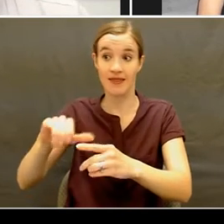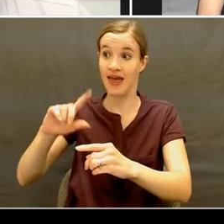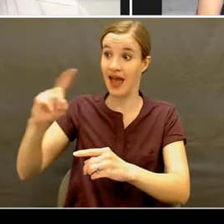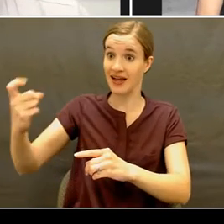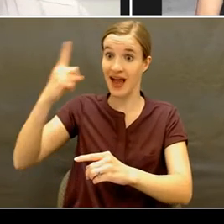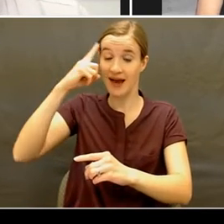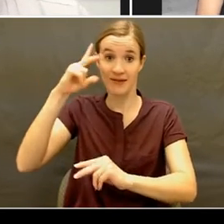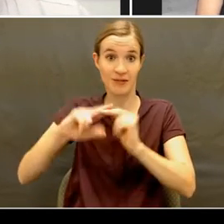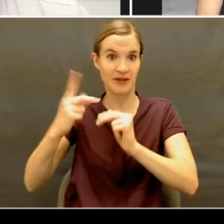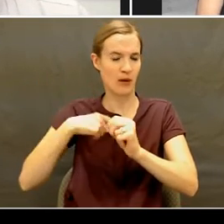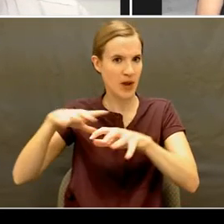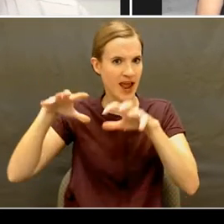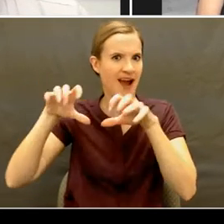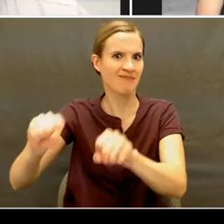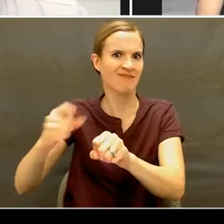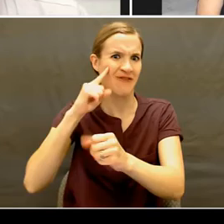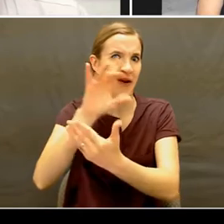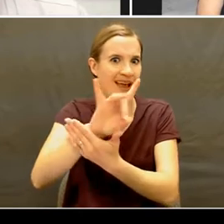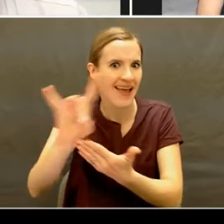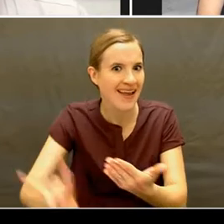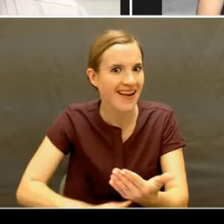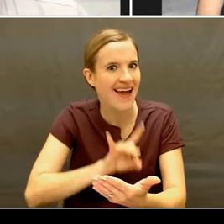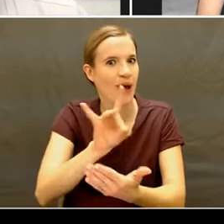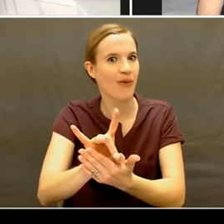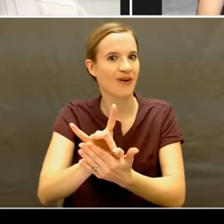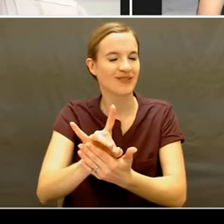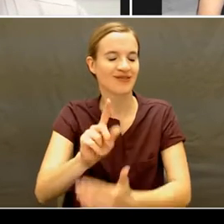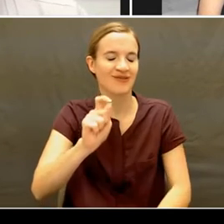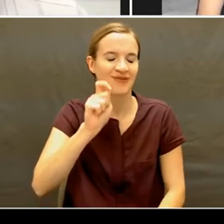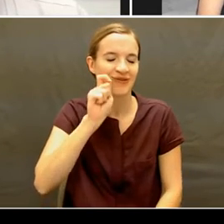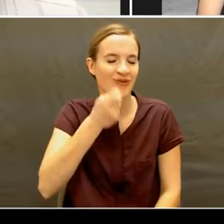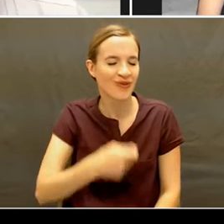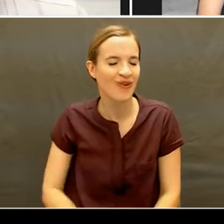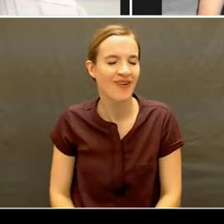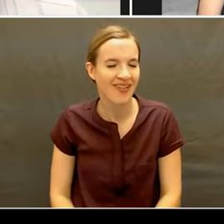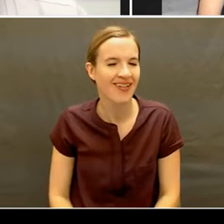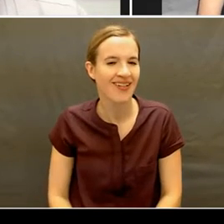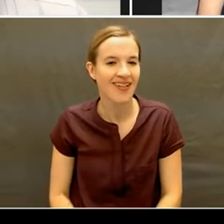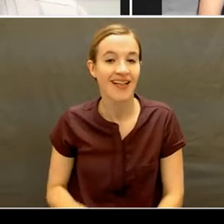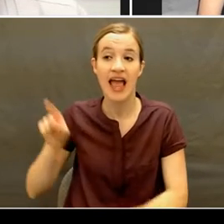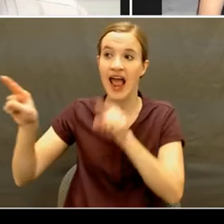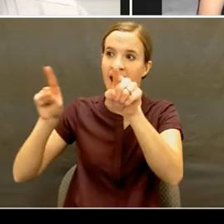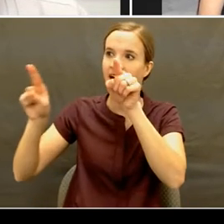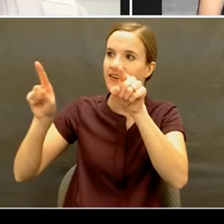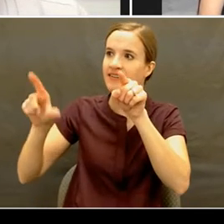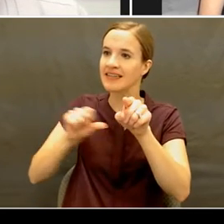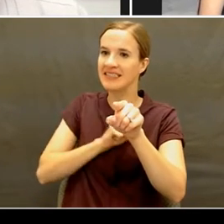pressure, they could feel our pressure and it was really great that we had the ground and what we